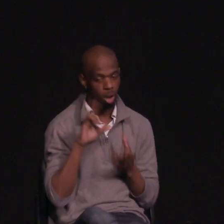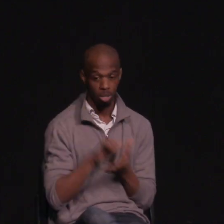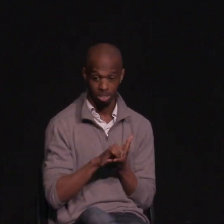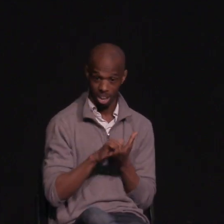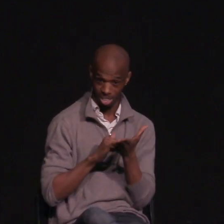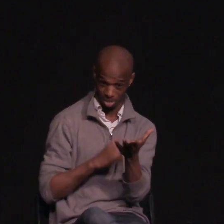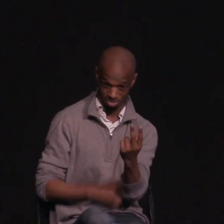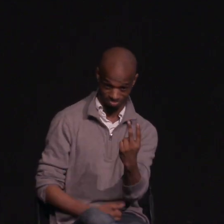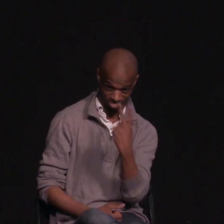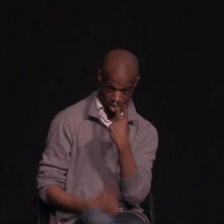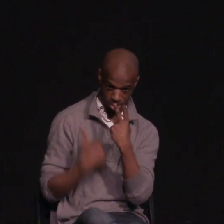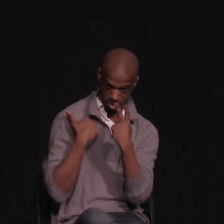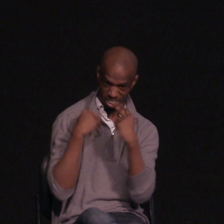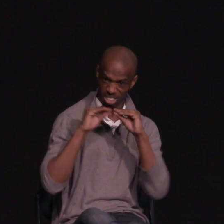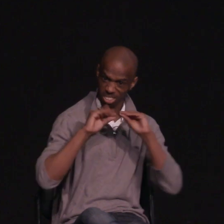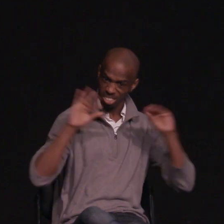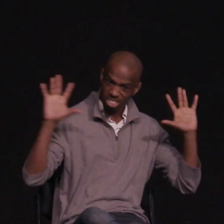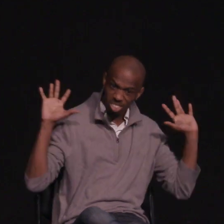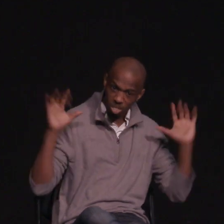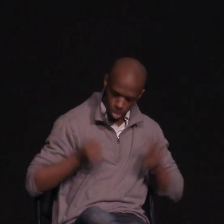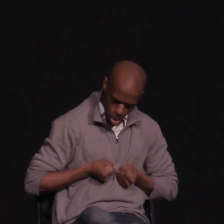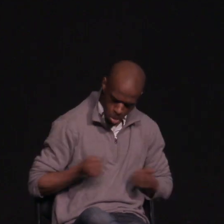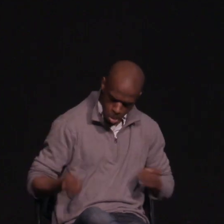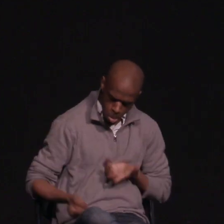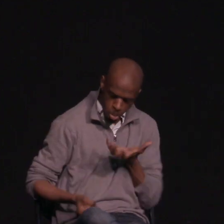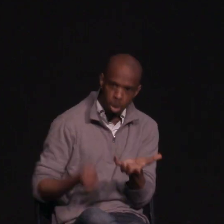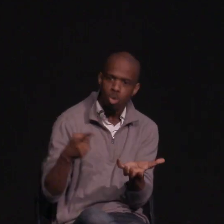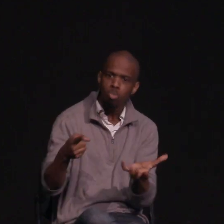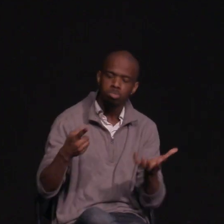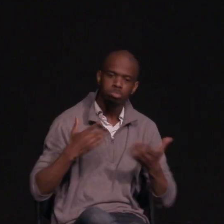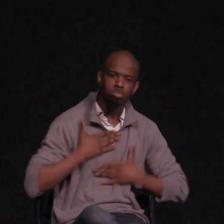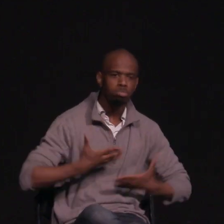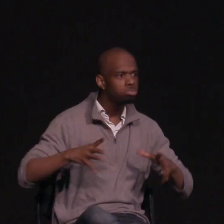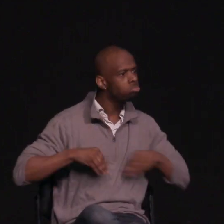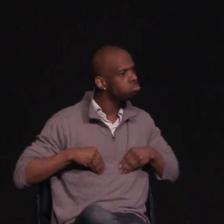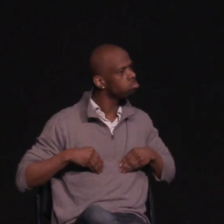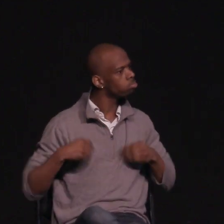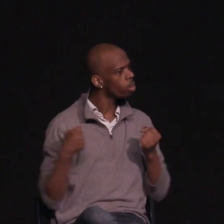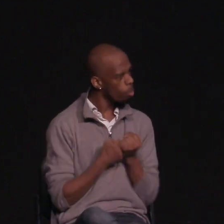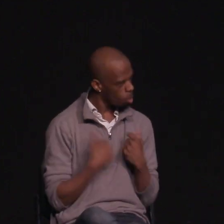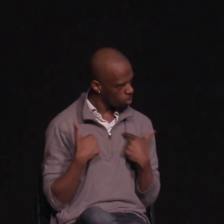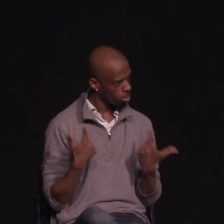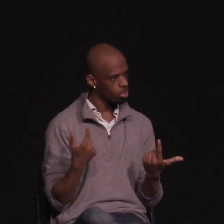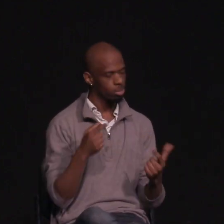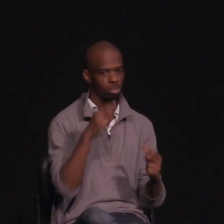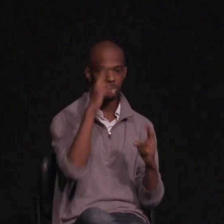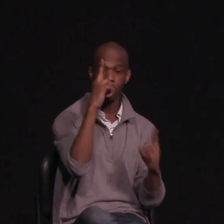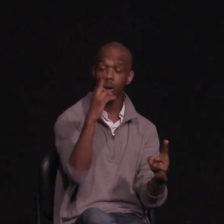me from honoring my commitment to community development and